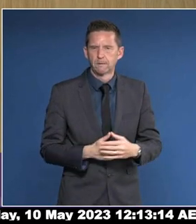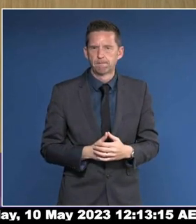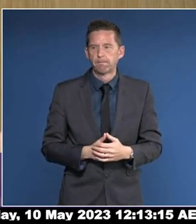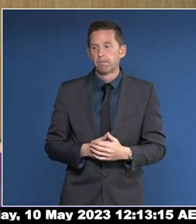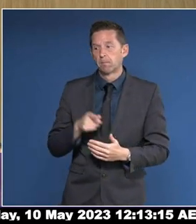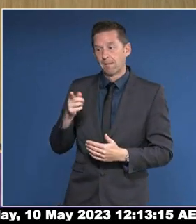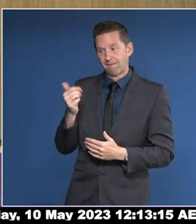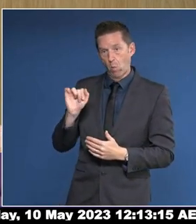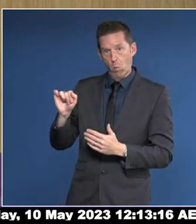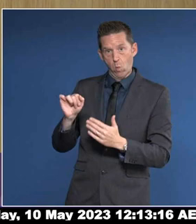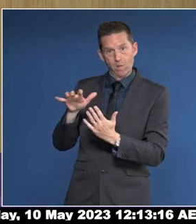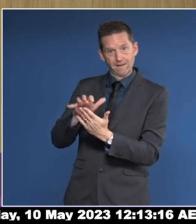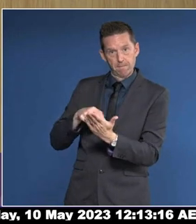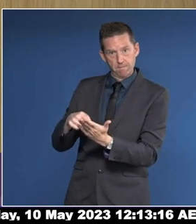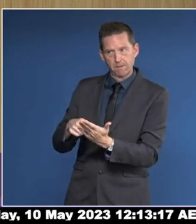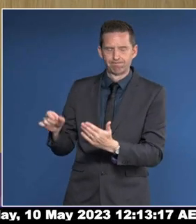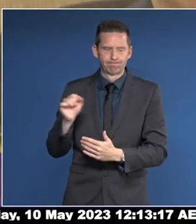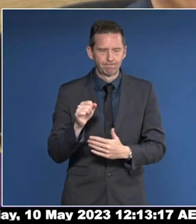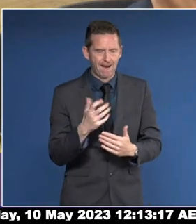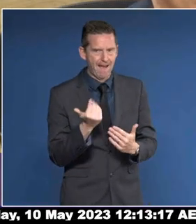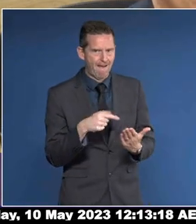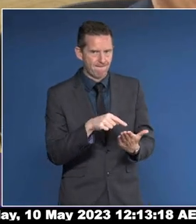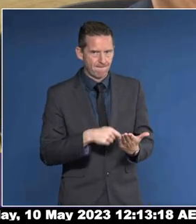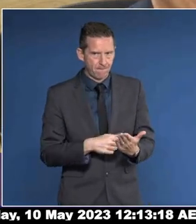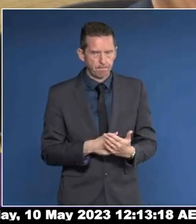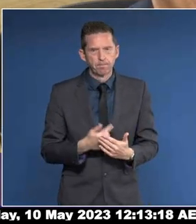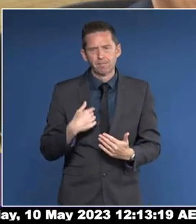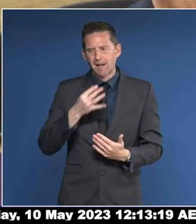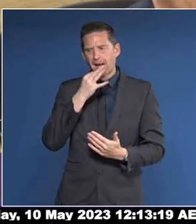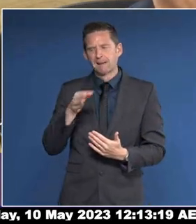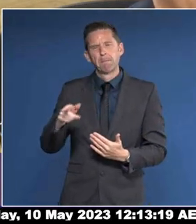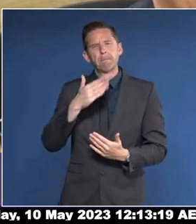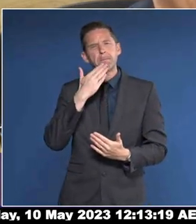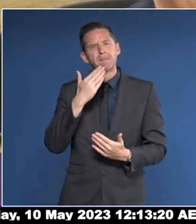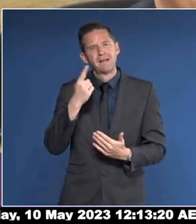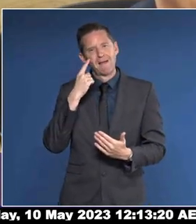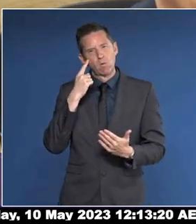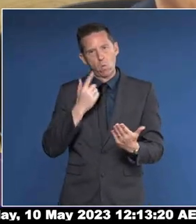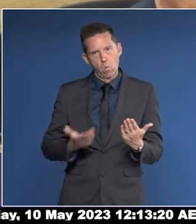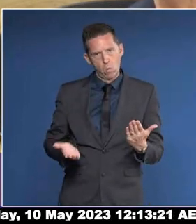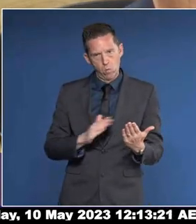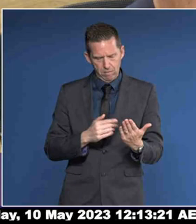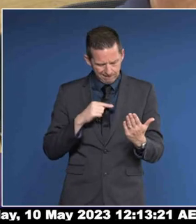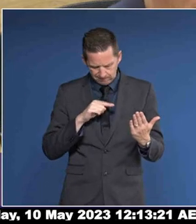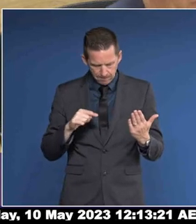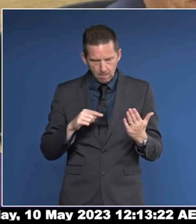I do. MS EASTMAN: Can I ask you to turn to - sorry, I don't have page numbers - but paragraph 17.